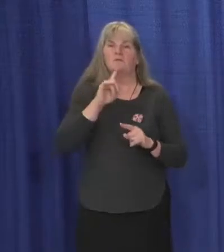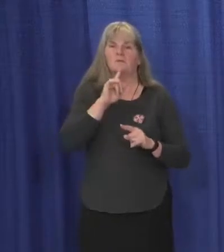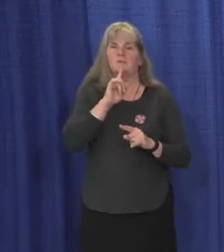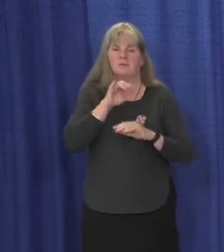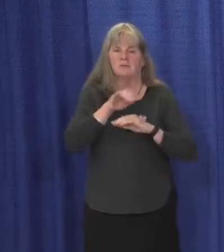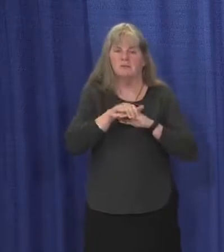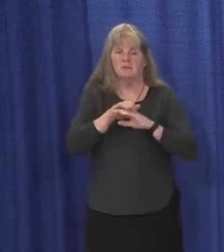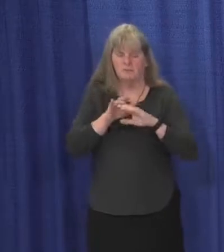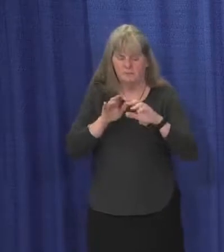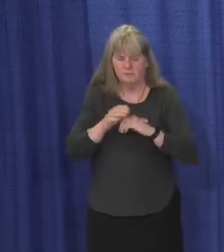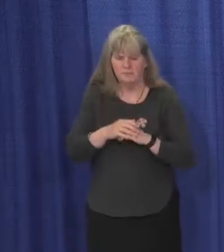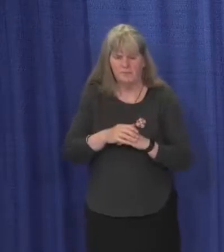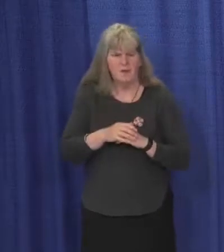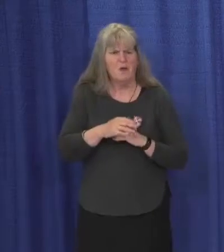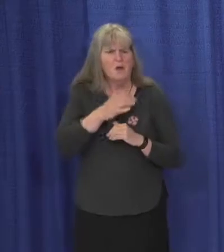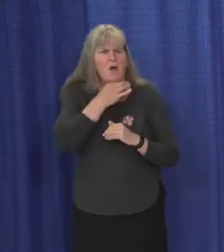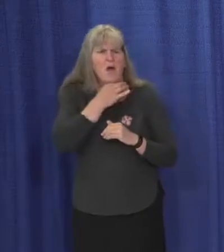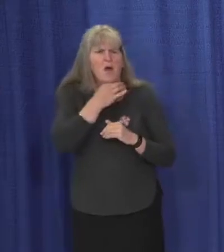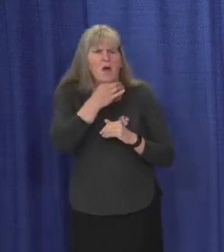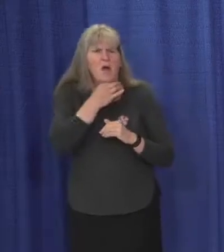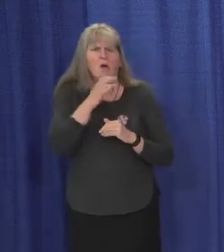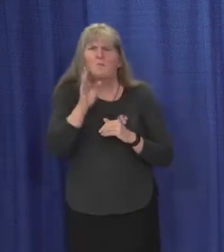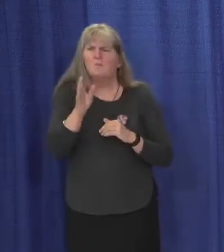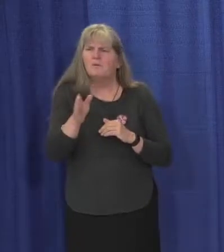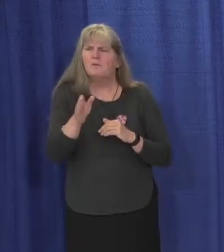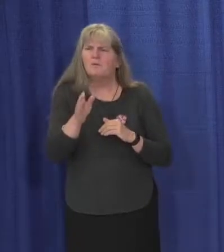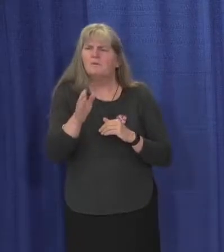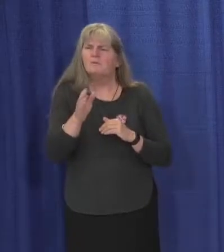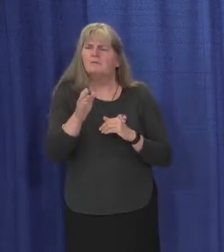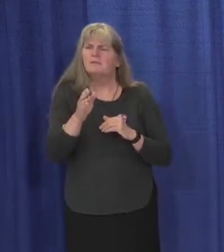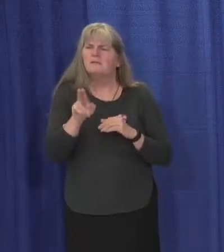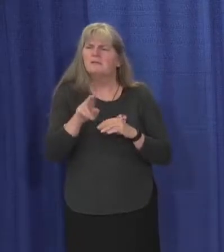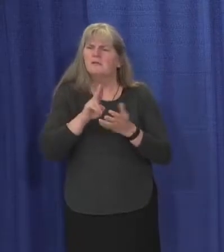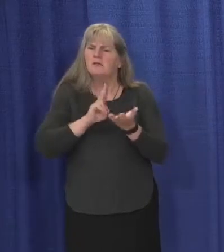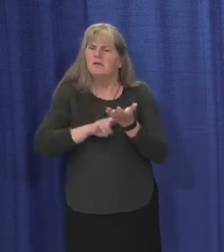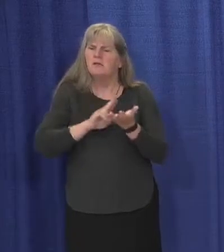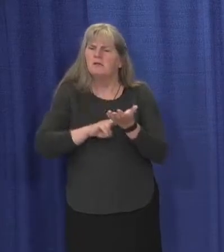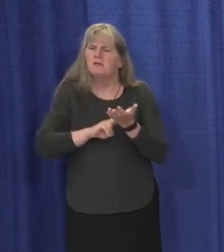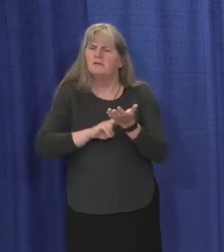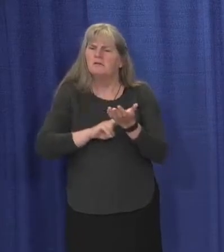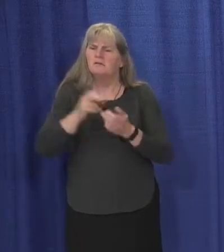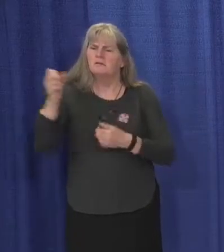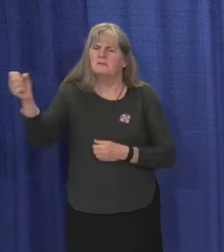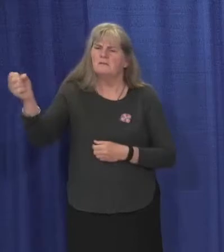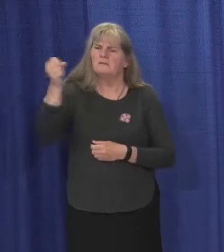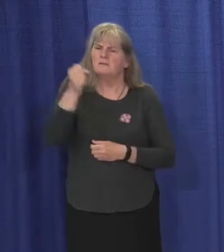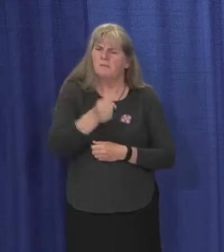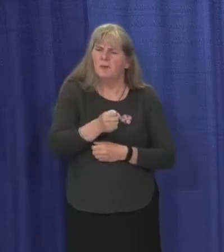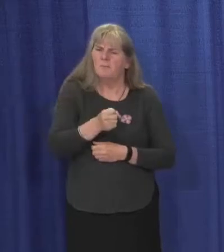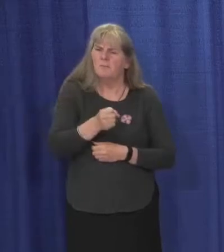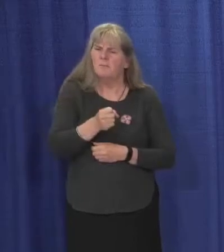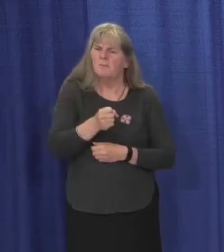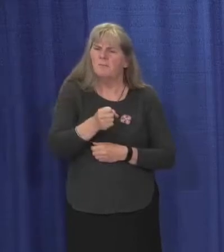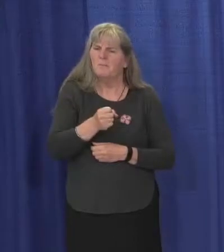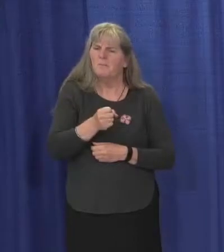Andre: I'm also -- Reporter: Am also interested in the details of the deployed nurses from outside the